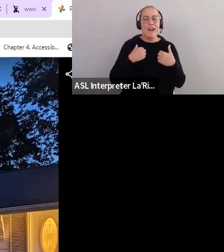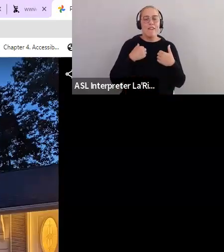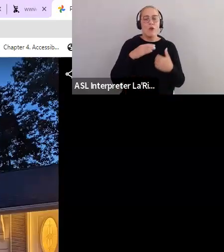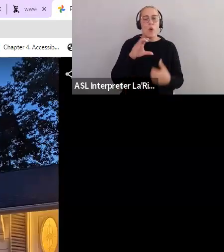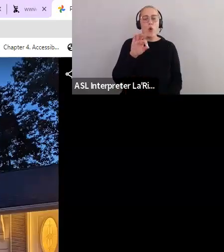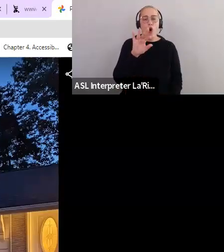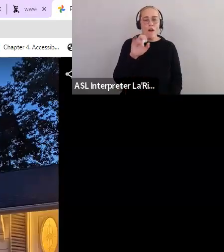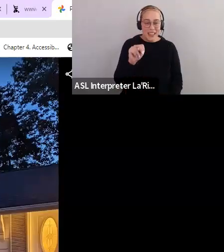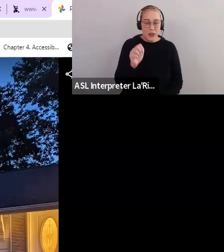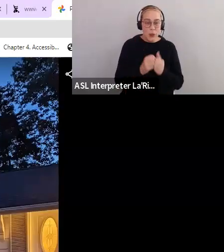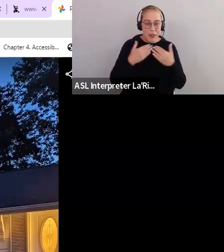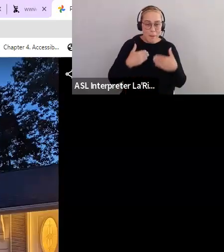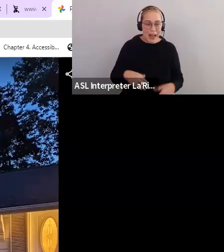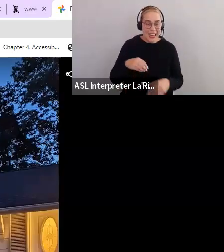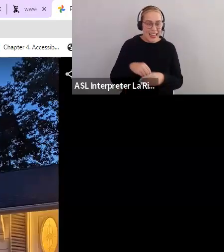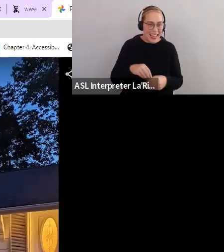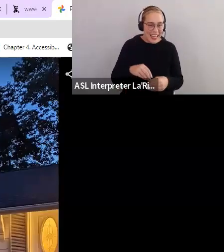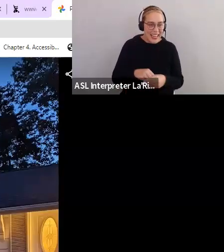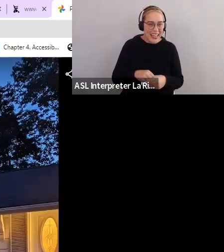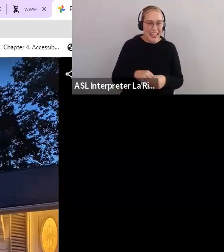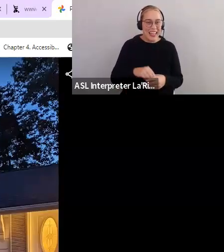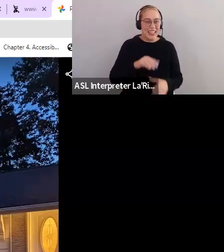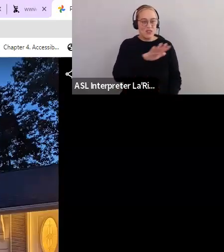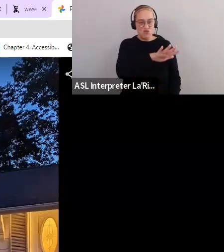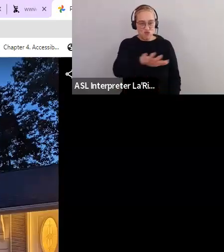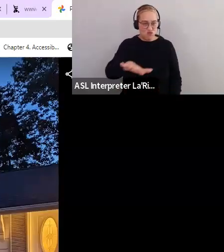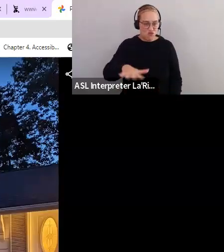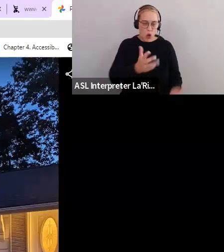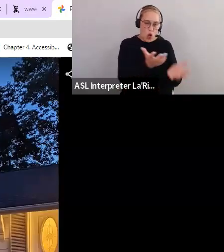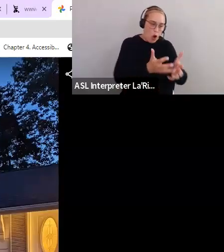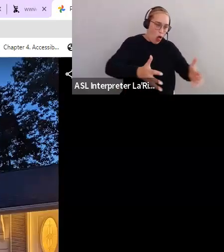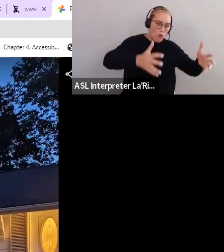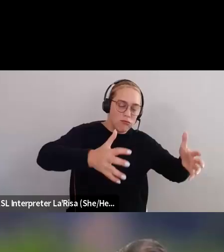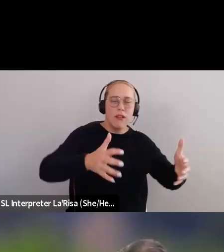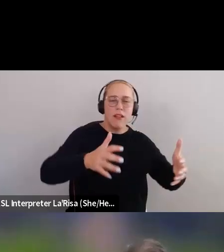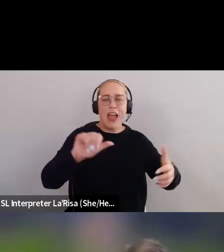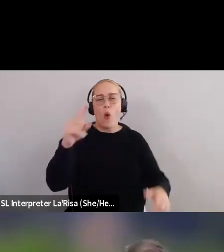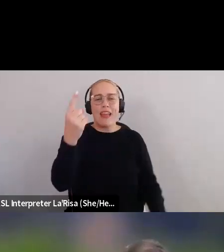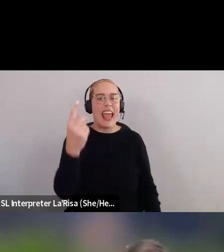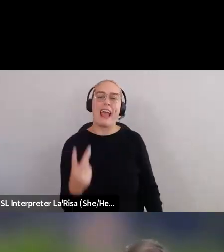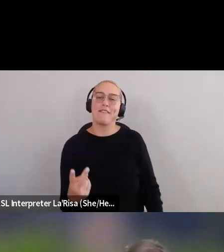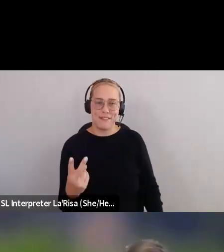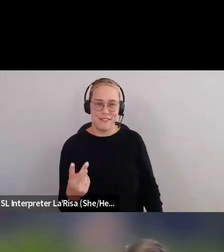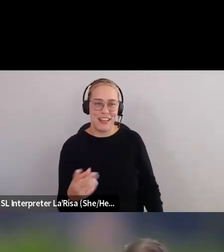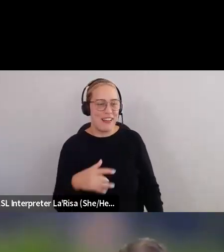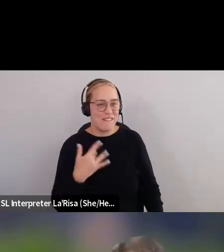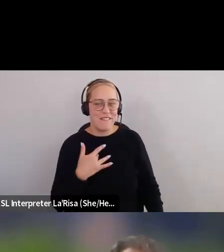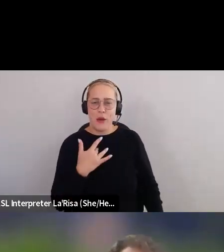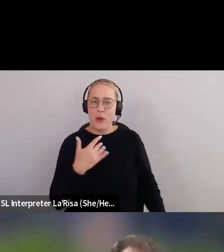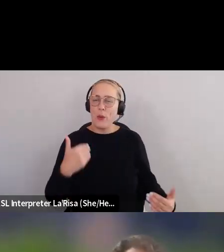will look like tomorrow. It is 312-foot skeletons. There is a coffin with